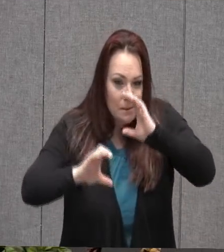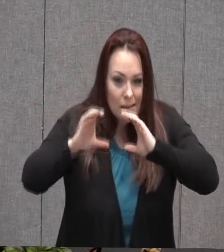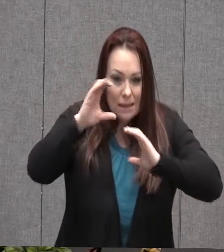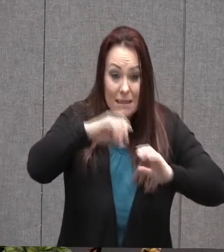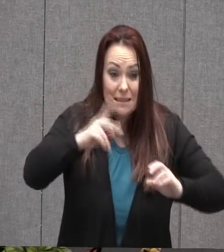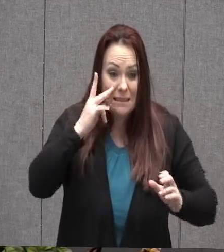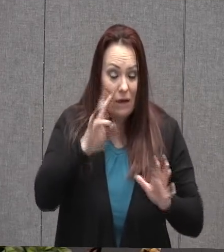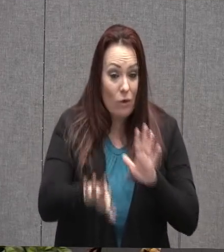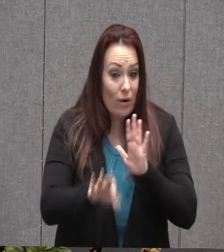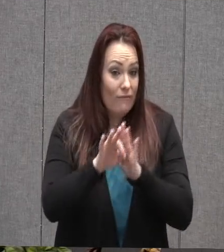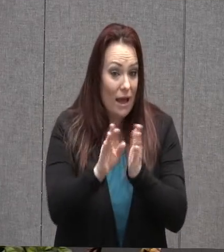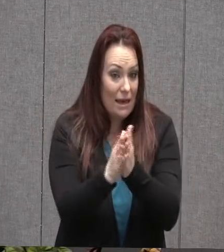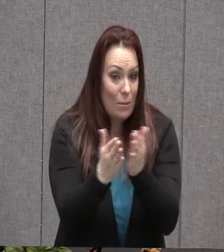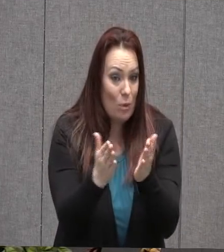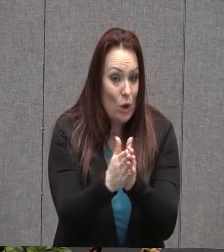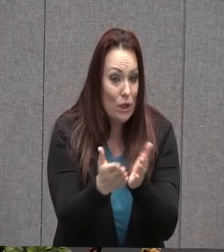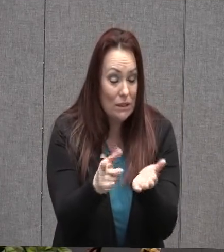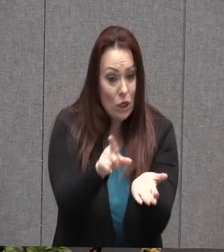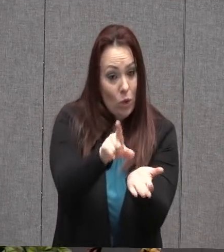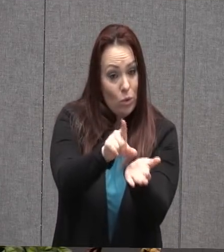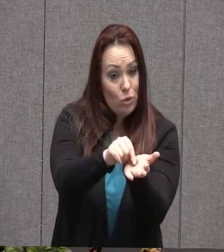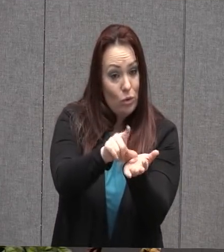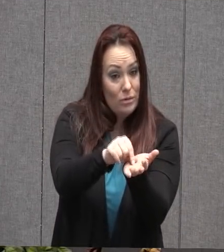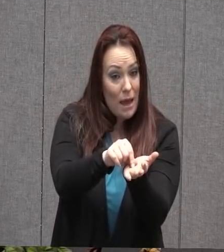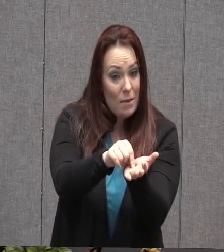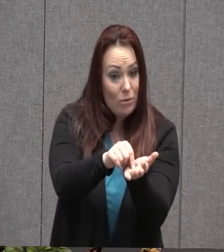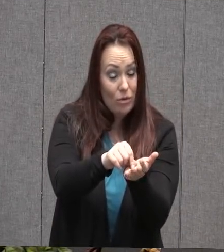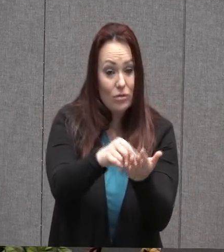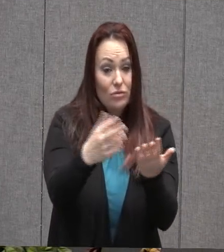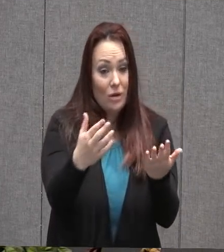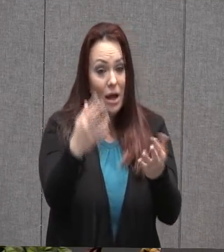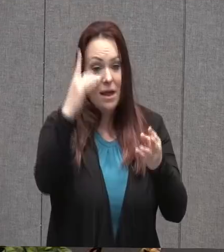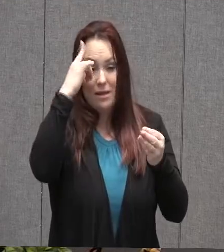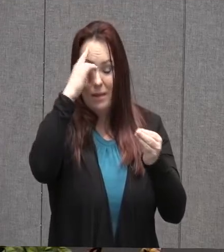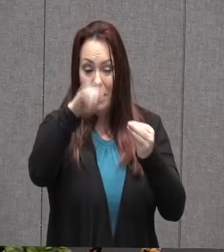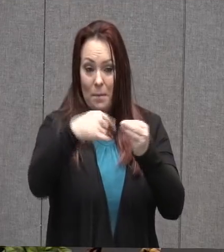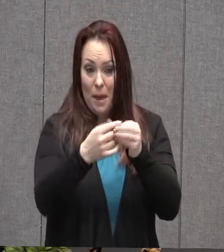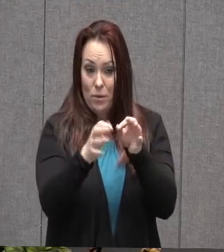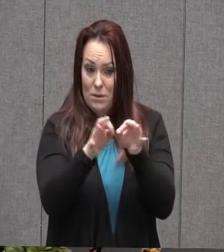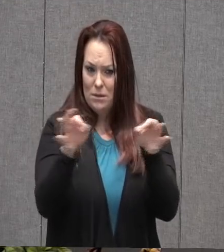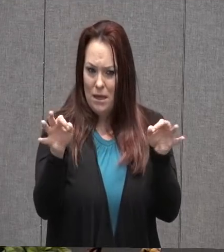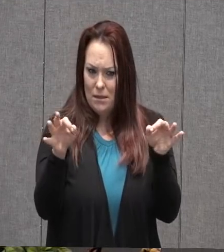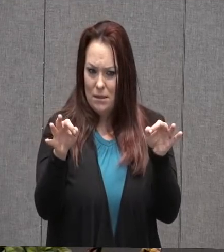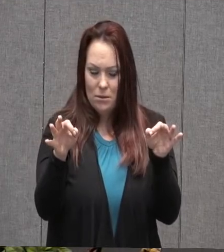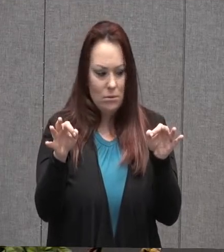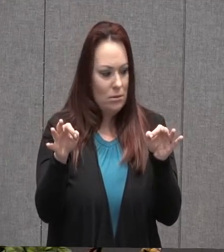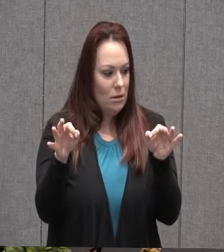or maybe in newspapers. Think about sentences that you could use these words in.